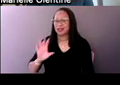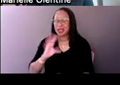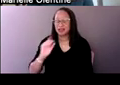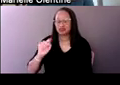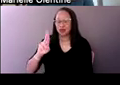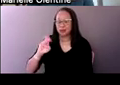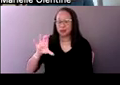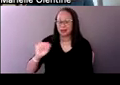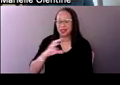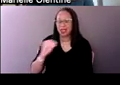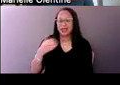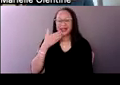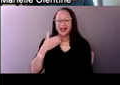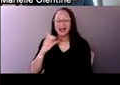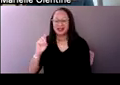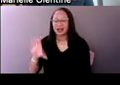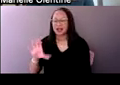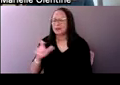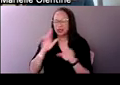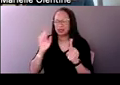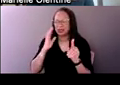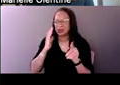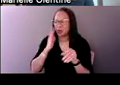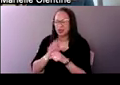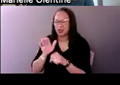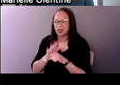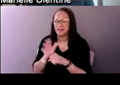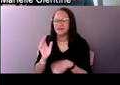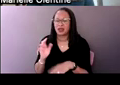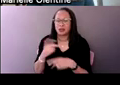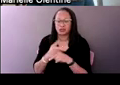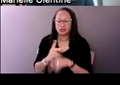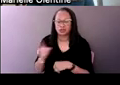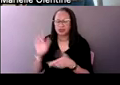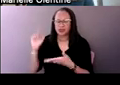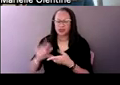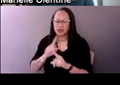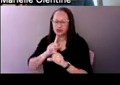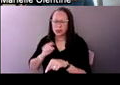connections you to your next festival, as well. Thanks, Marielle.